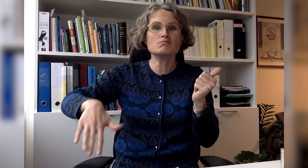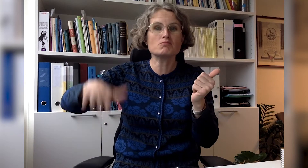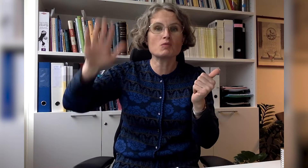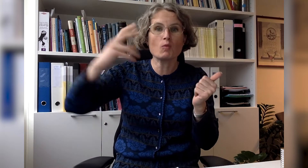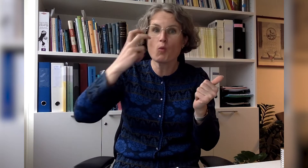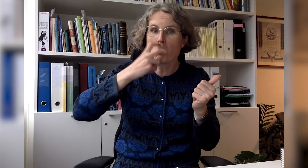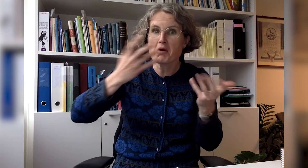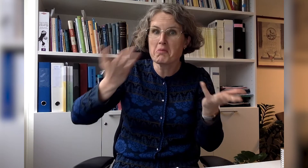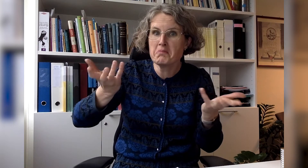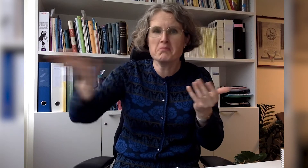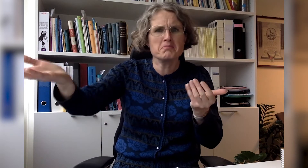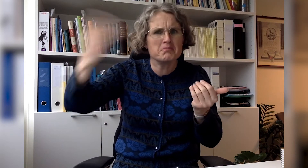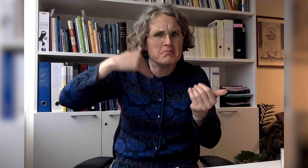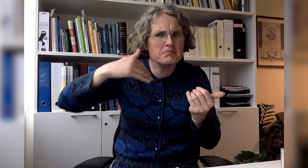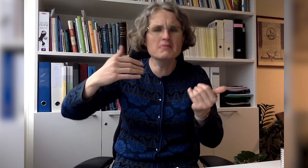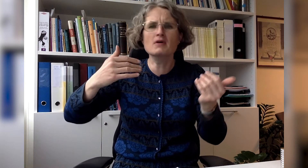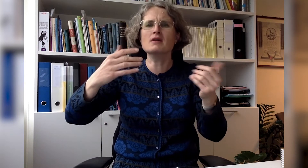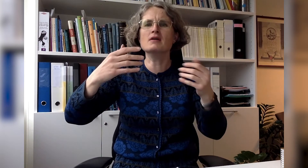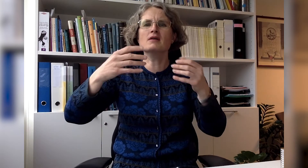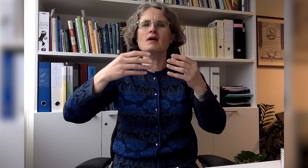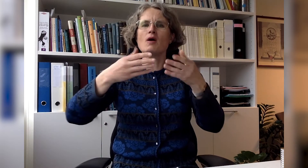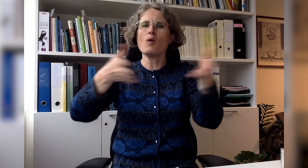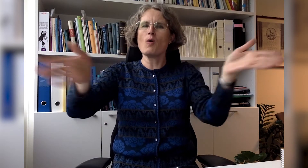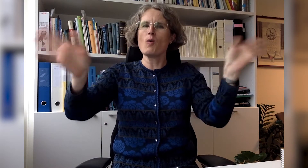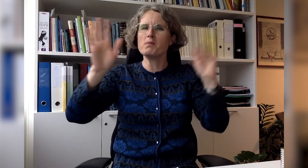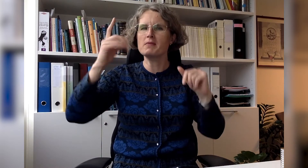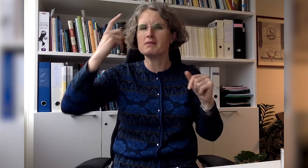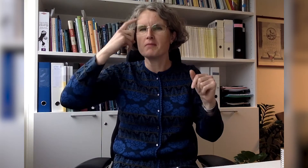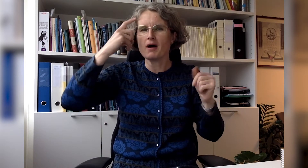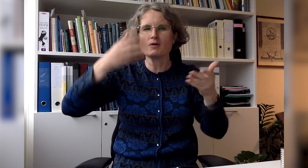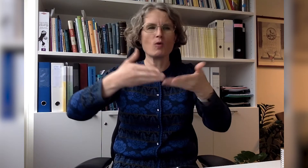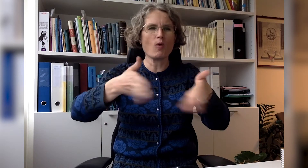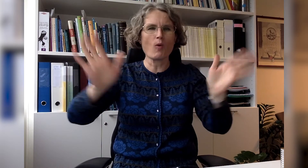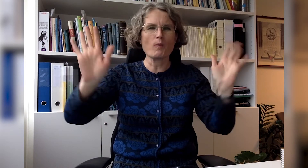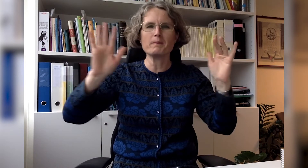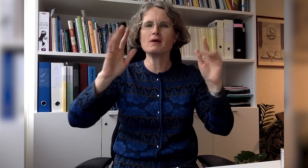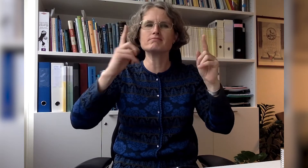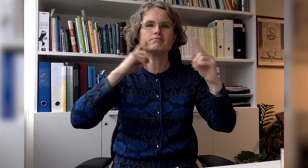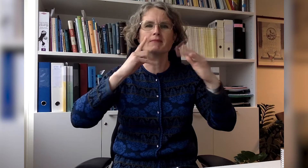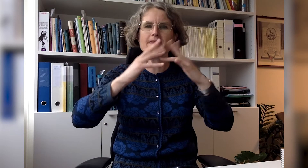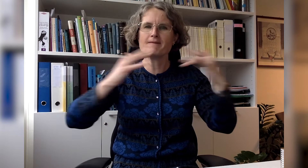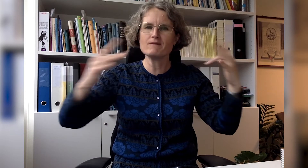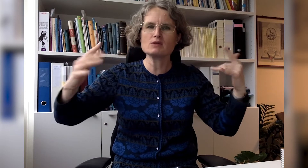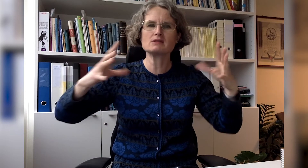who grew up oral, keep our minds open,